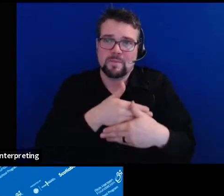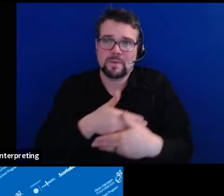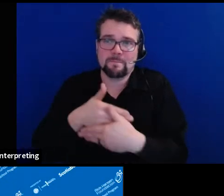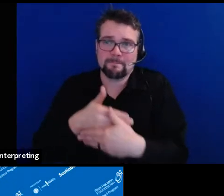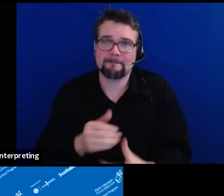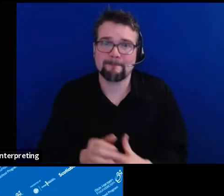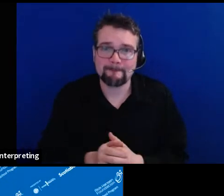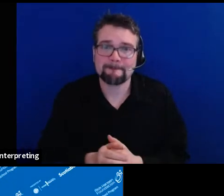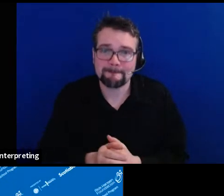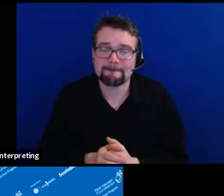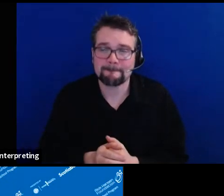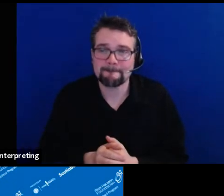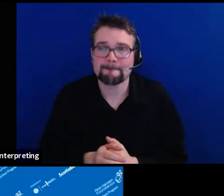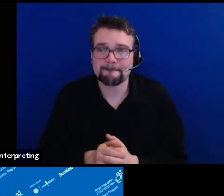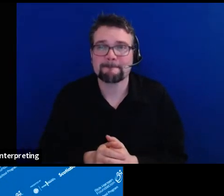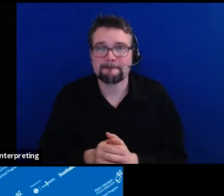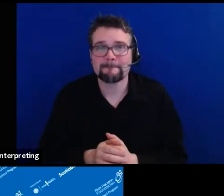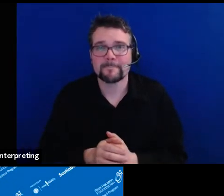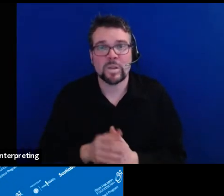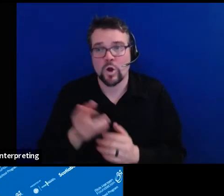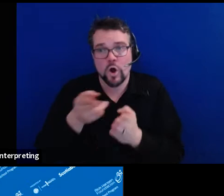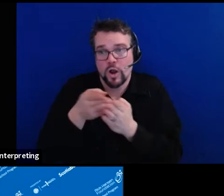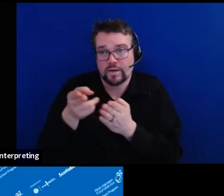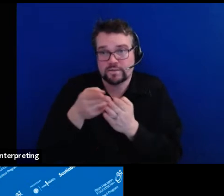HONESTLY HAD NO IDEA WHAT THAT WAS GOING TO BE LIKE FOR ME.